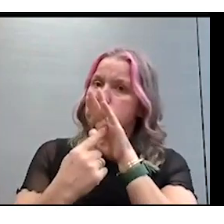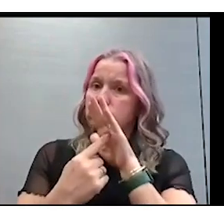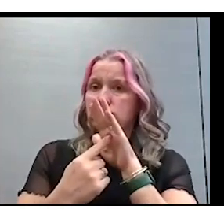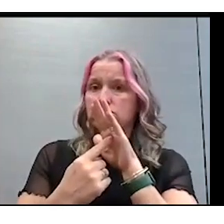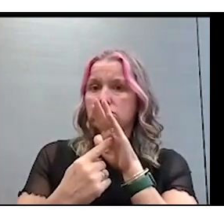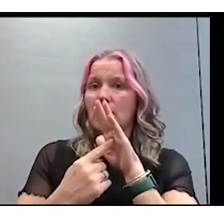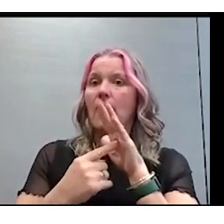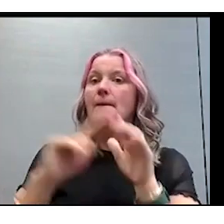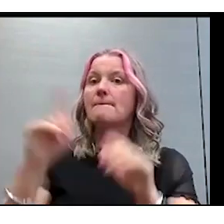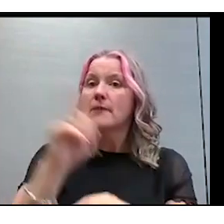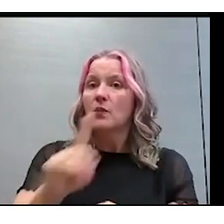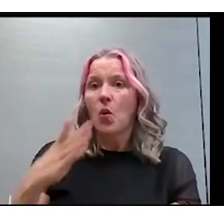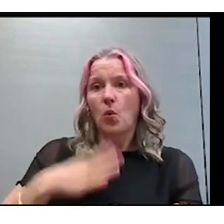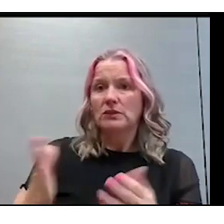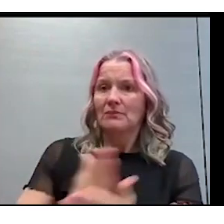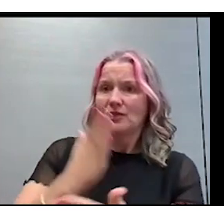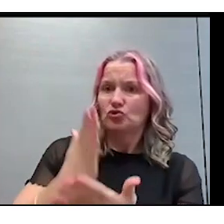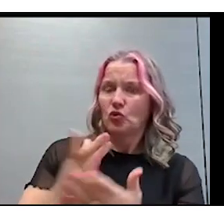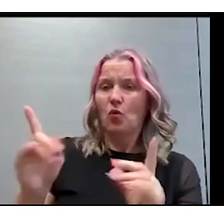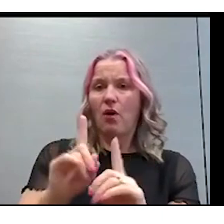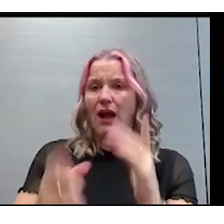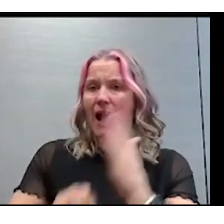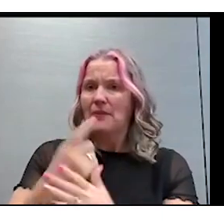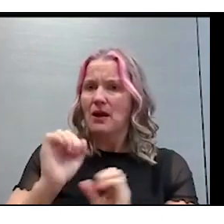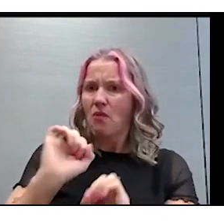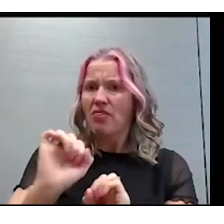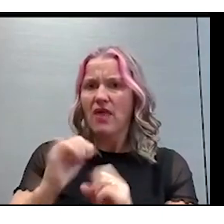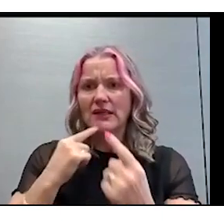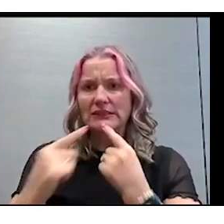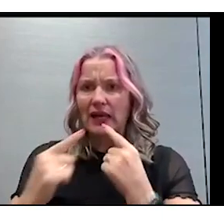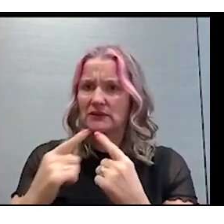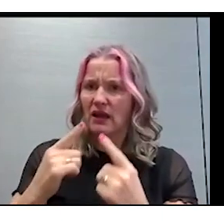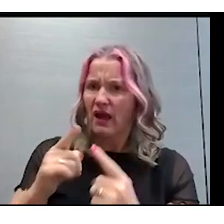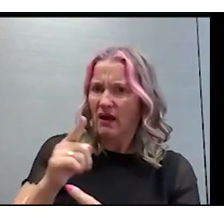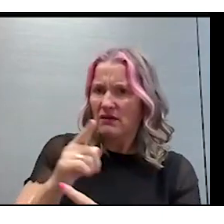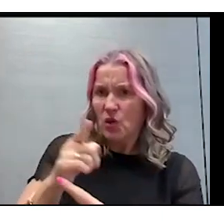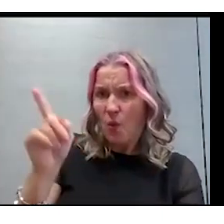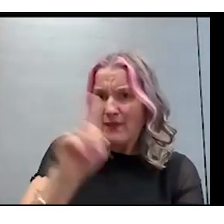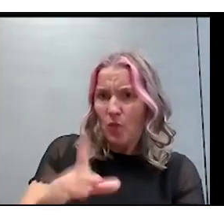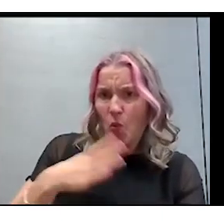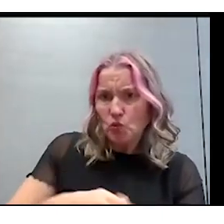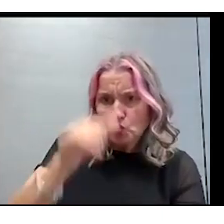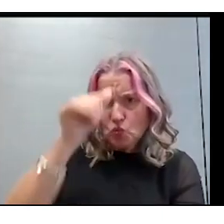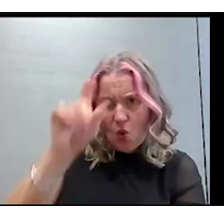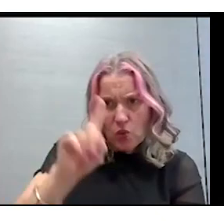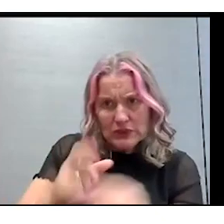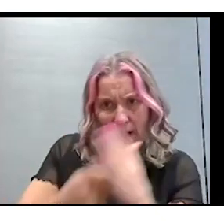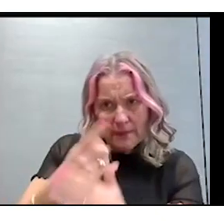they understand what's happening with their data. So having those things in place also critical